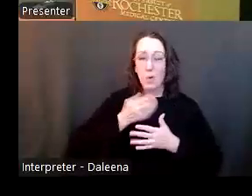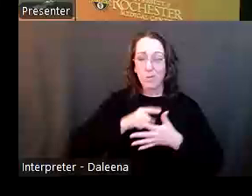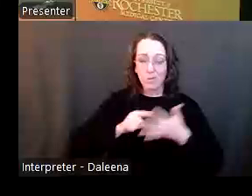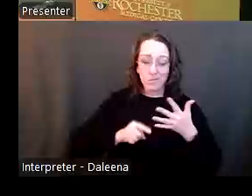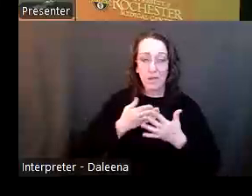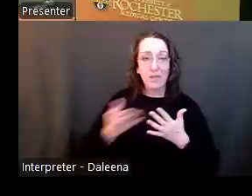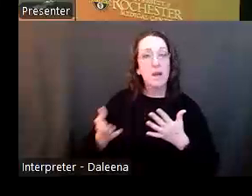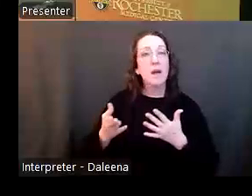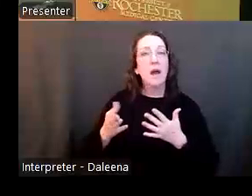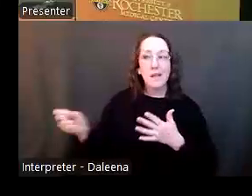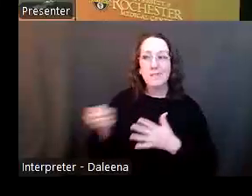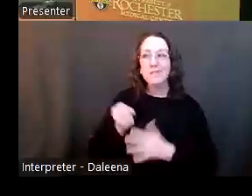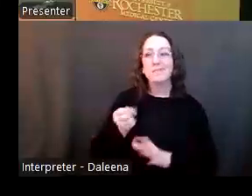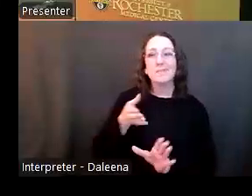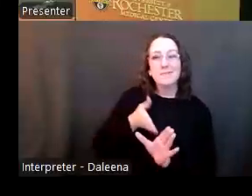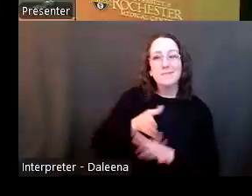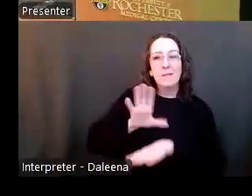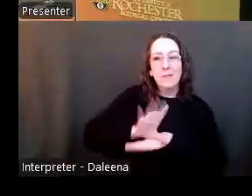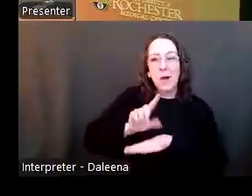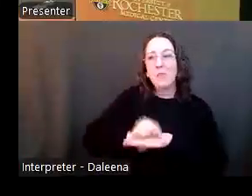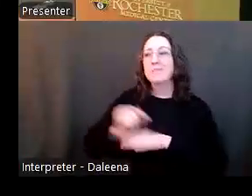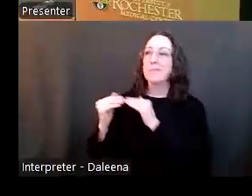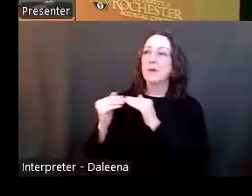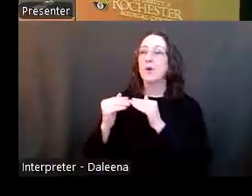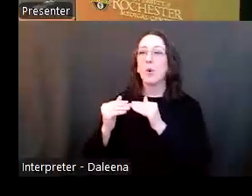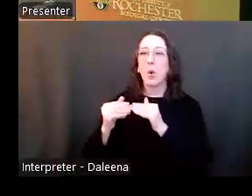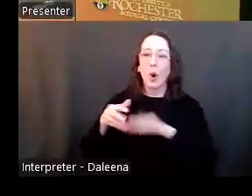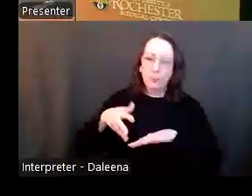in our Psychiatry consultant colleagues or our embedded psychiatrist or psychologist to help